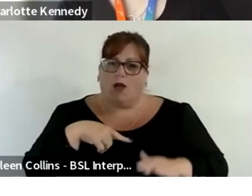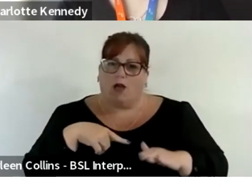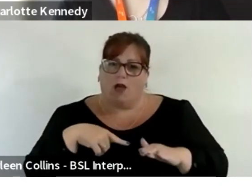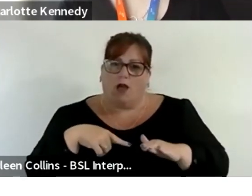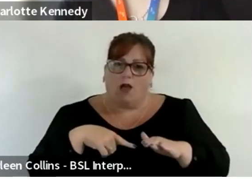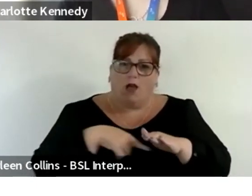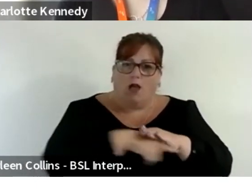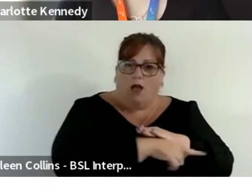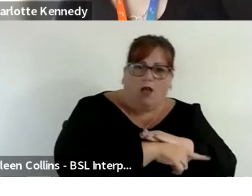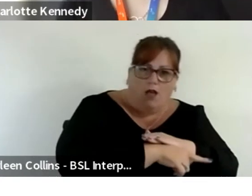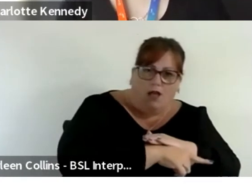Yep.